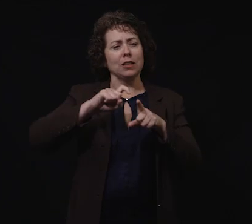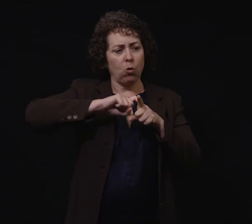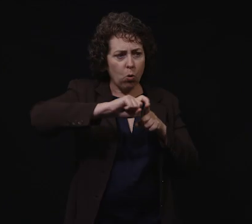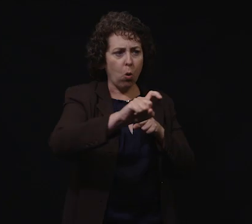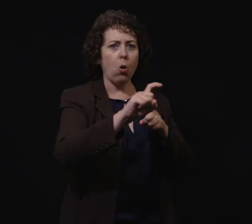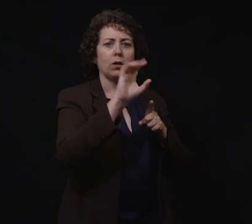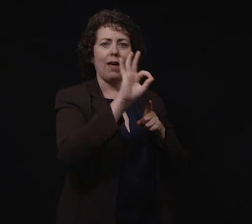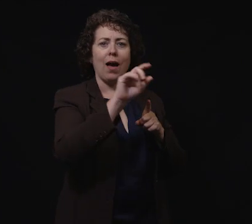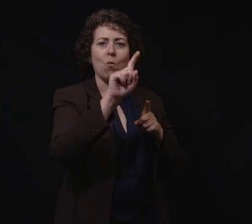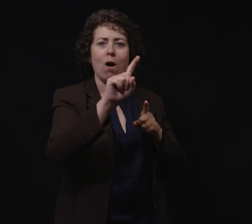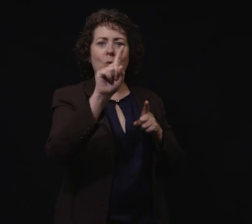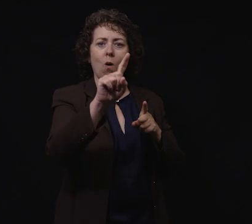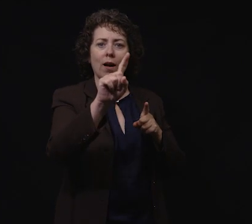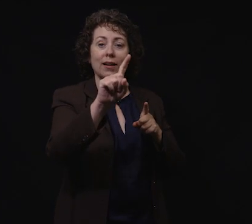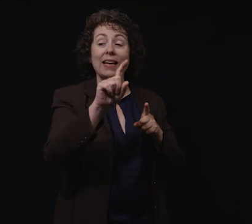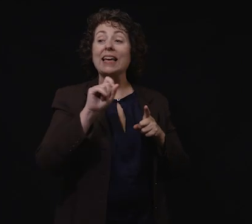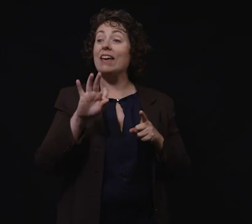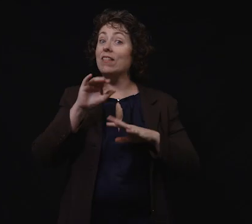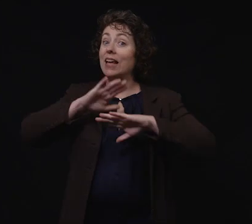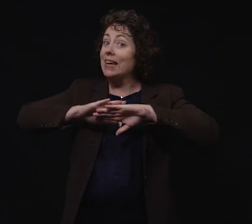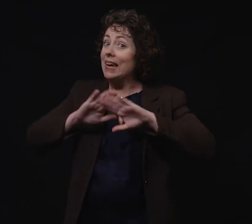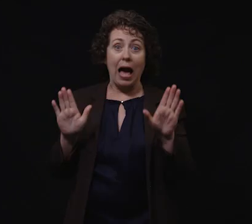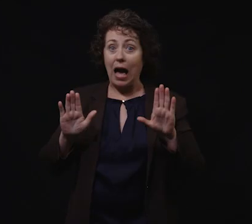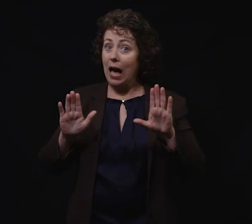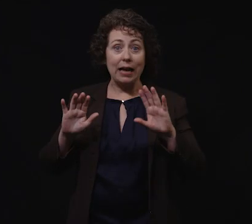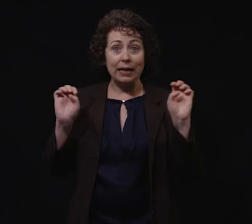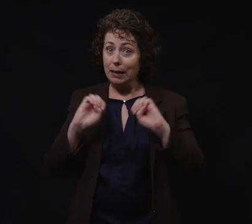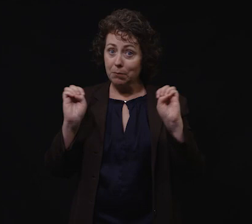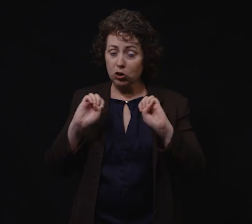911 on emergent you may use three one one and